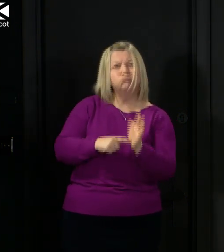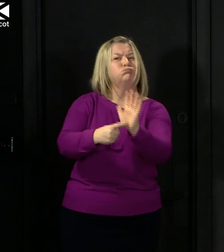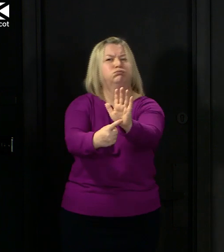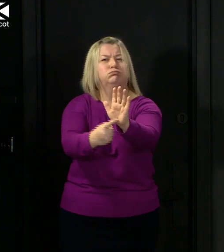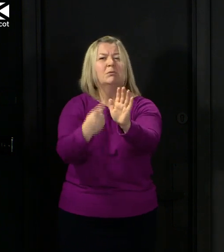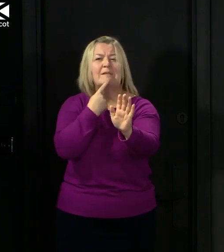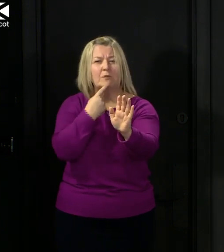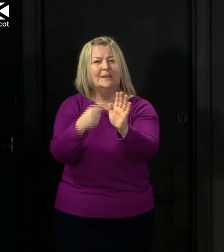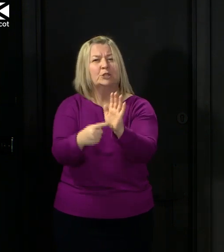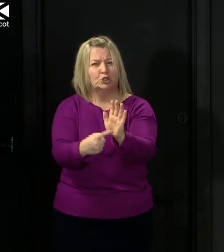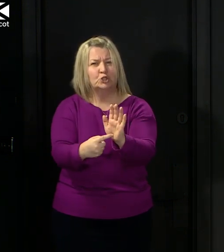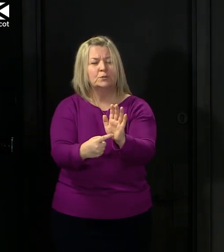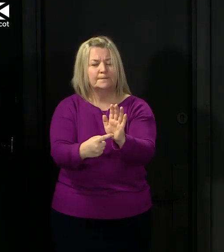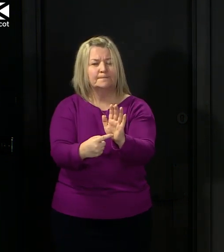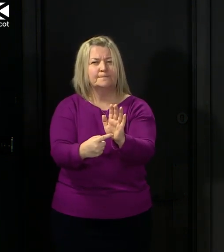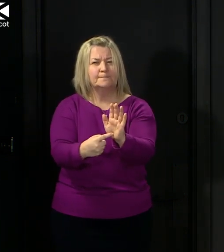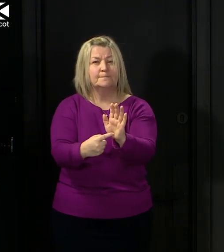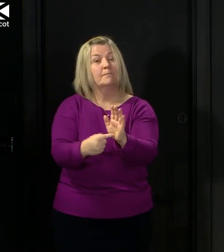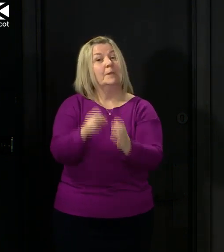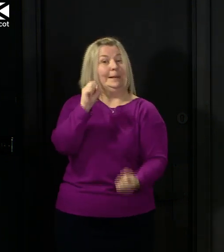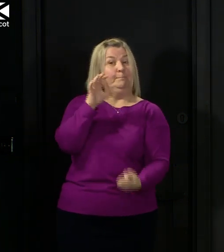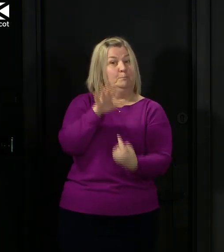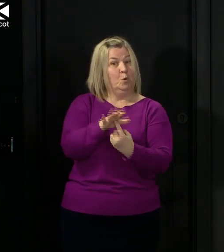we are right now, it's still important to say this, is that it is too early for us to